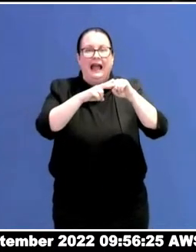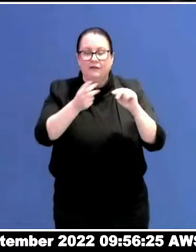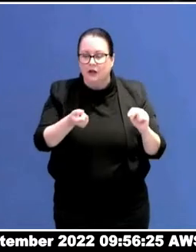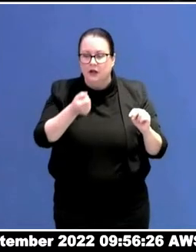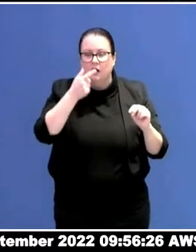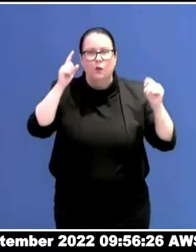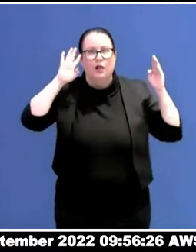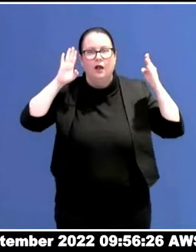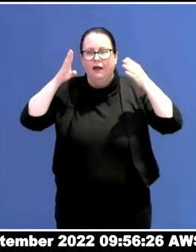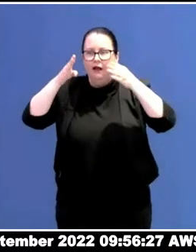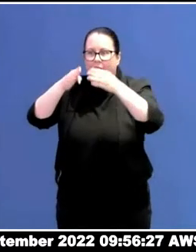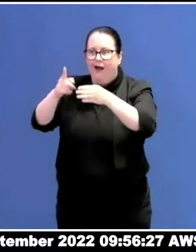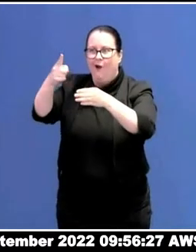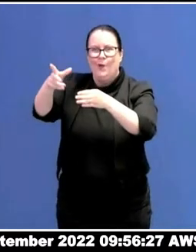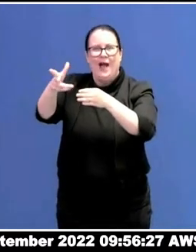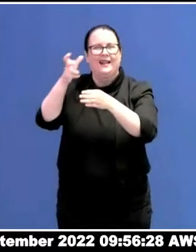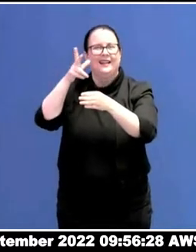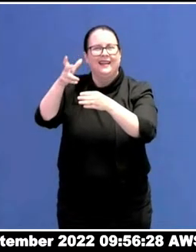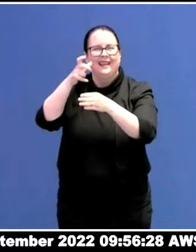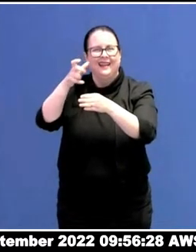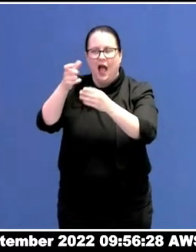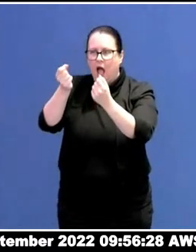station that he could hear and understand and focus on.